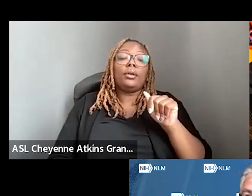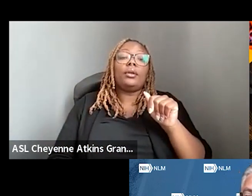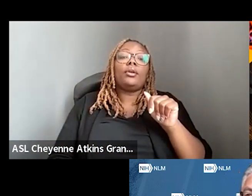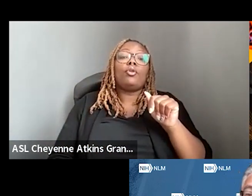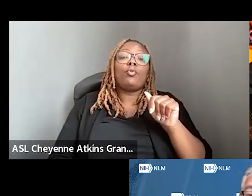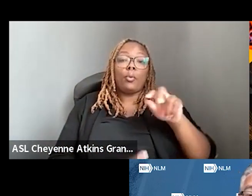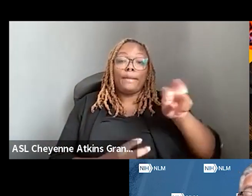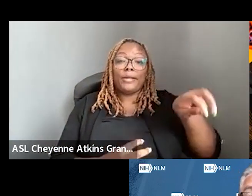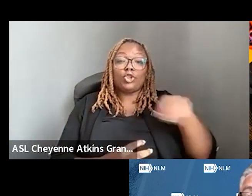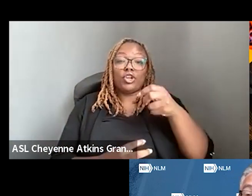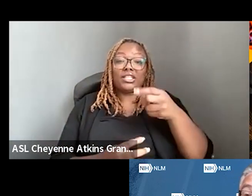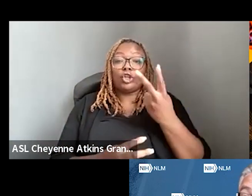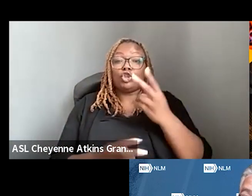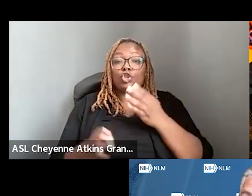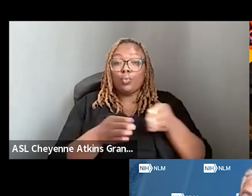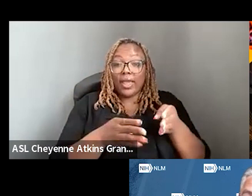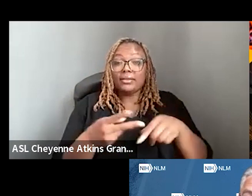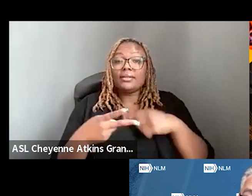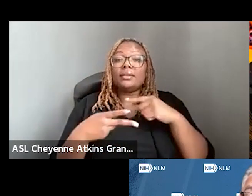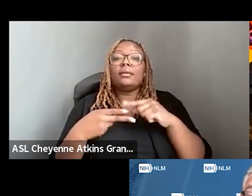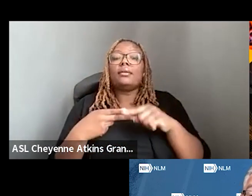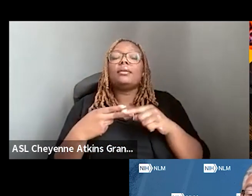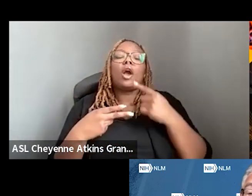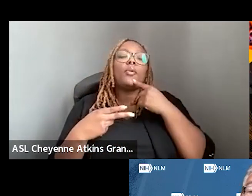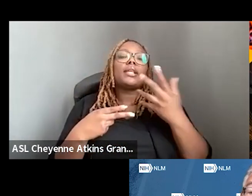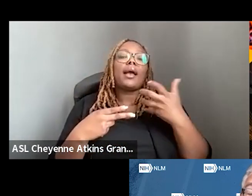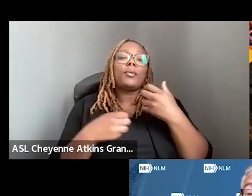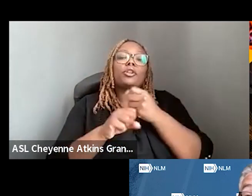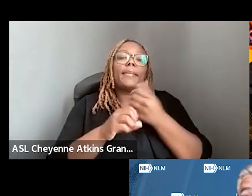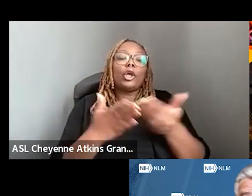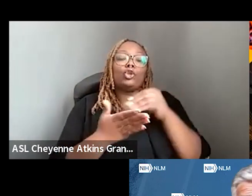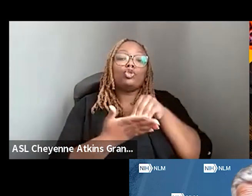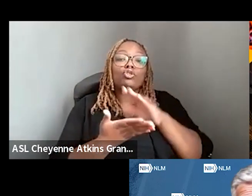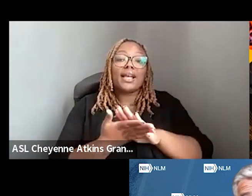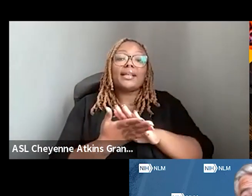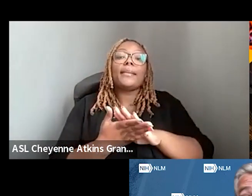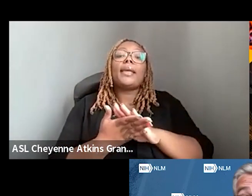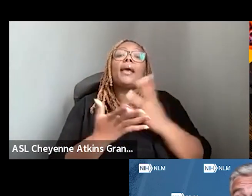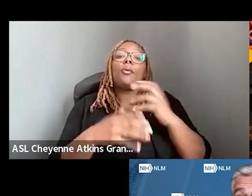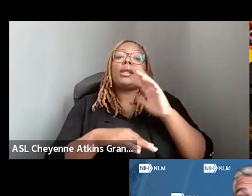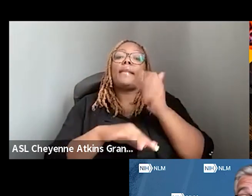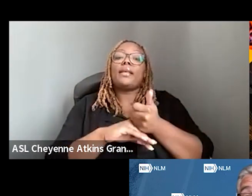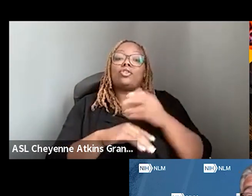And -- and one way is when you say I want to create a new document. I want it based off my ORCID profile.